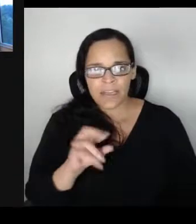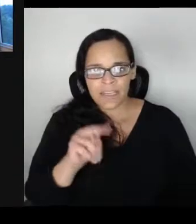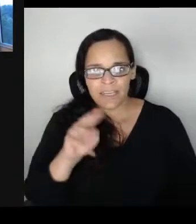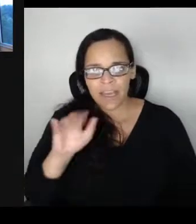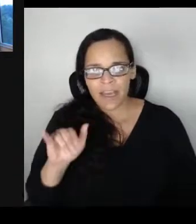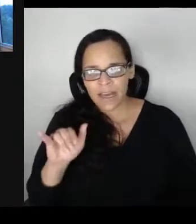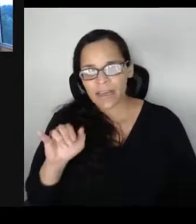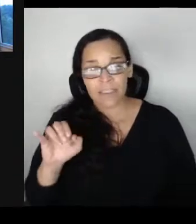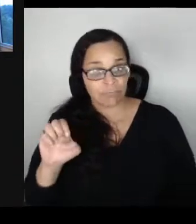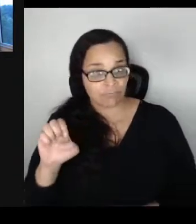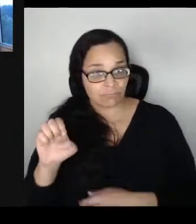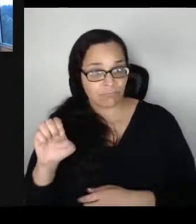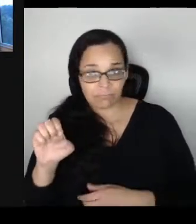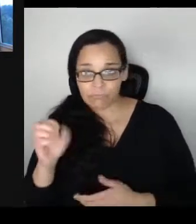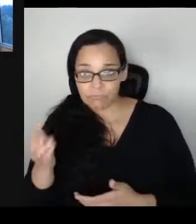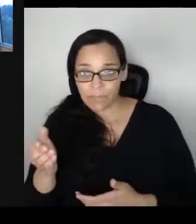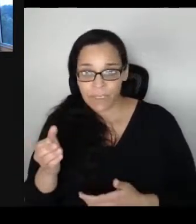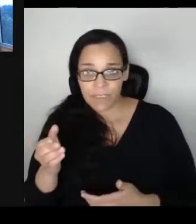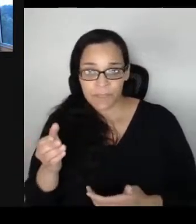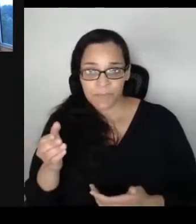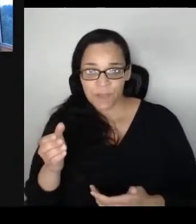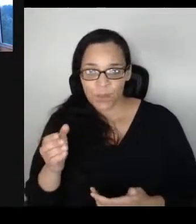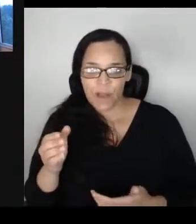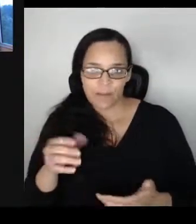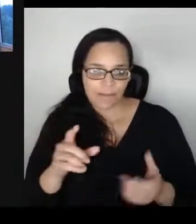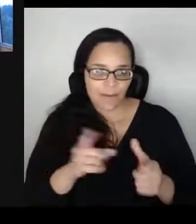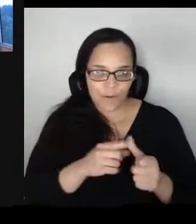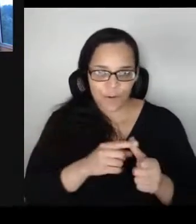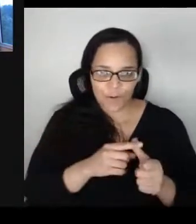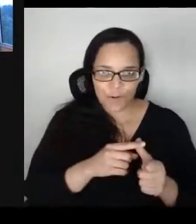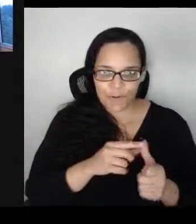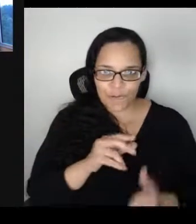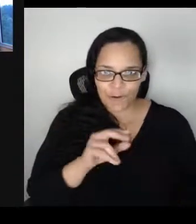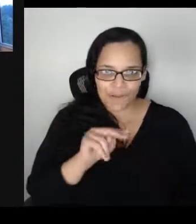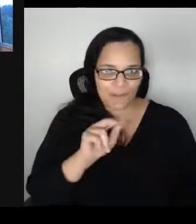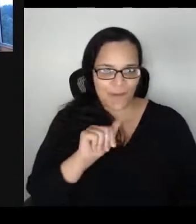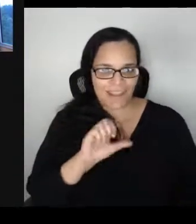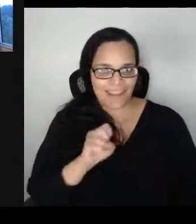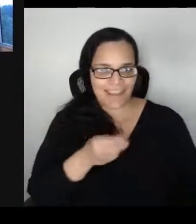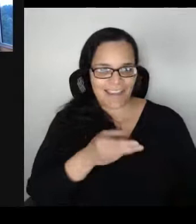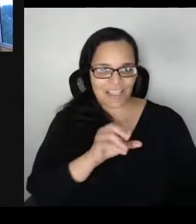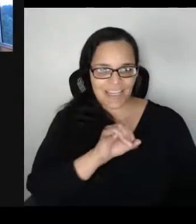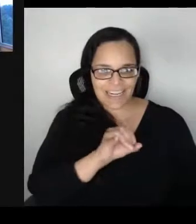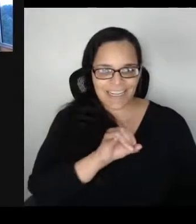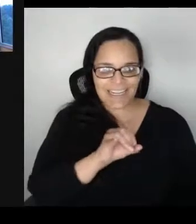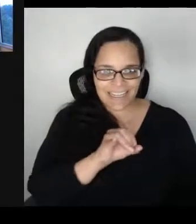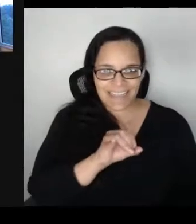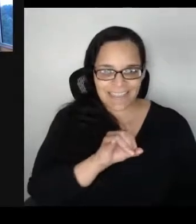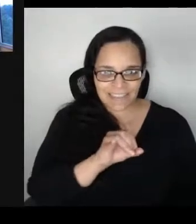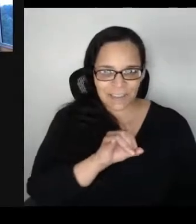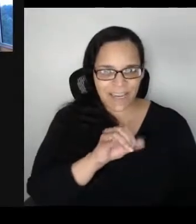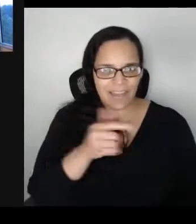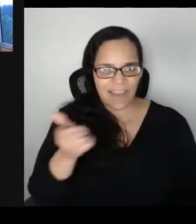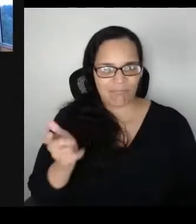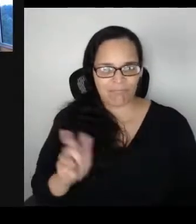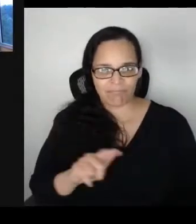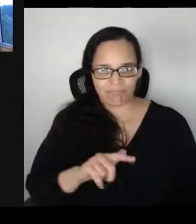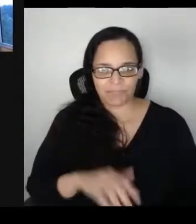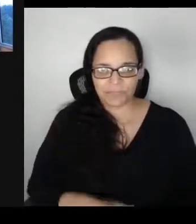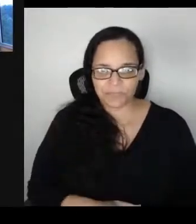Then we move to Husniye and then to Ravi and Cynthia, before we go into Q&A, what is one thing that you wanna leave us with?